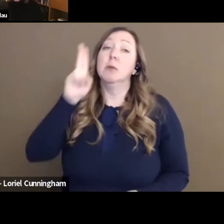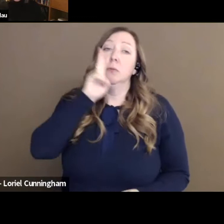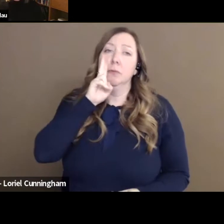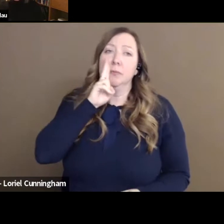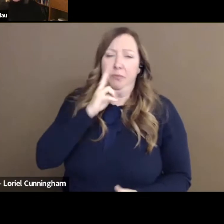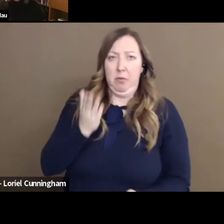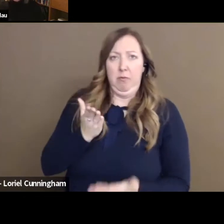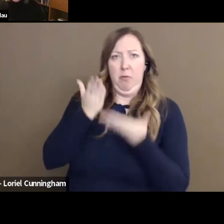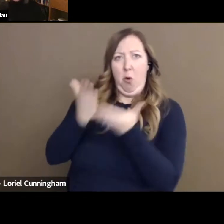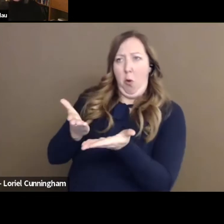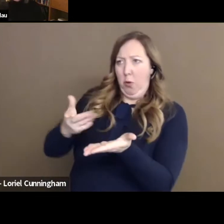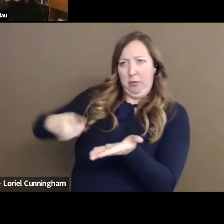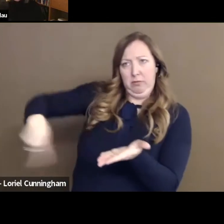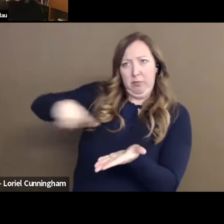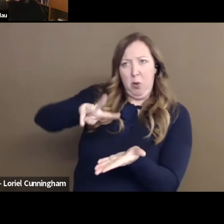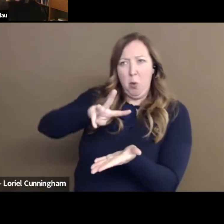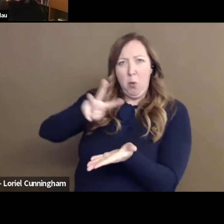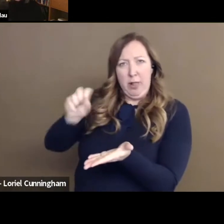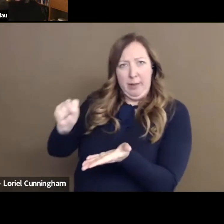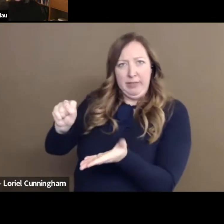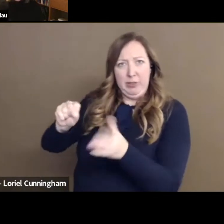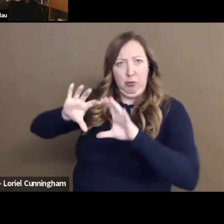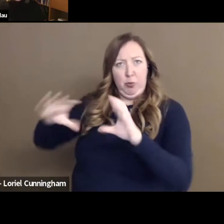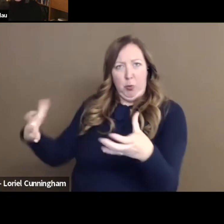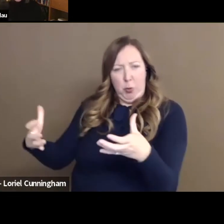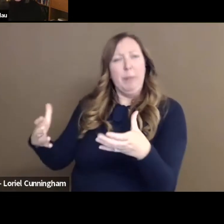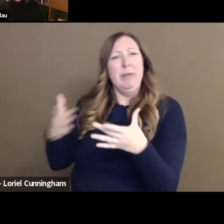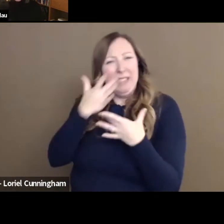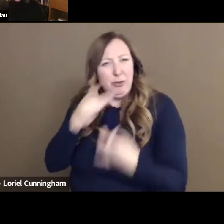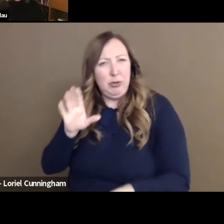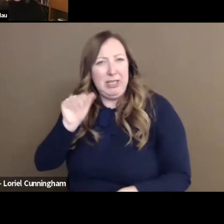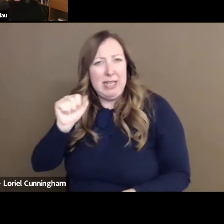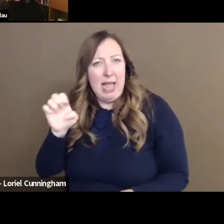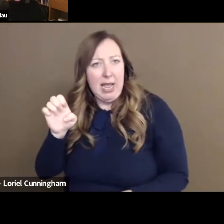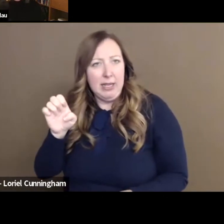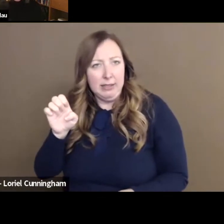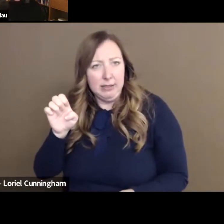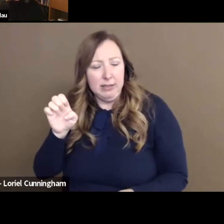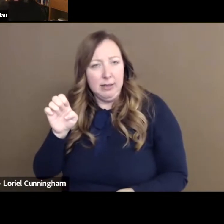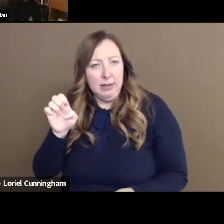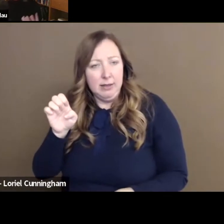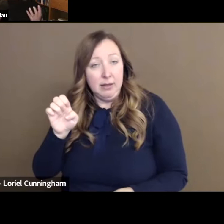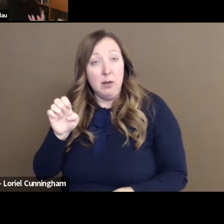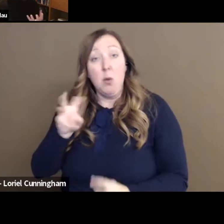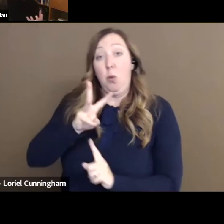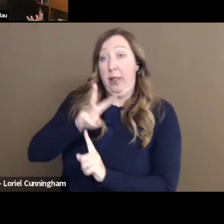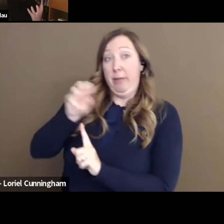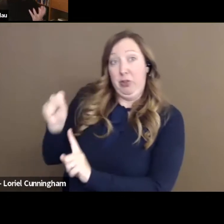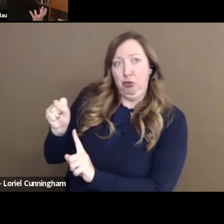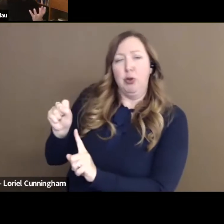one could view the case as producing a cognitive